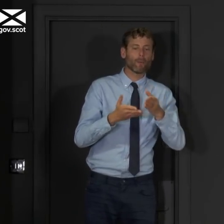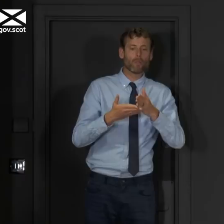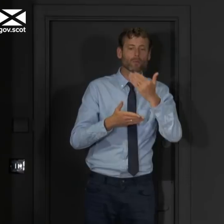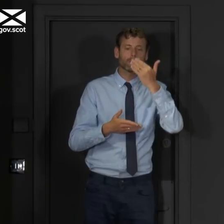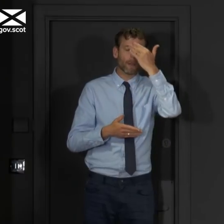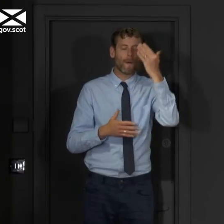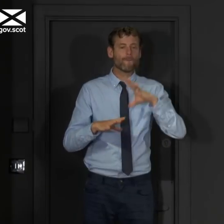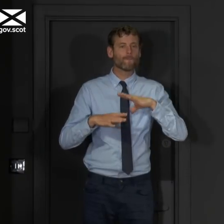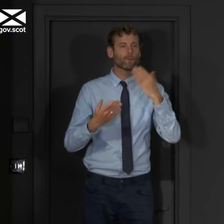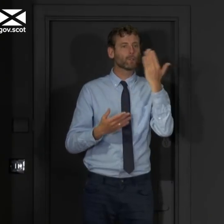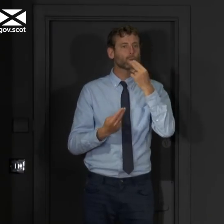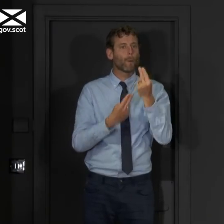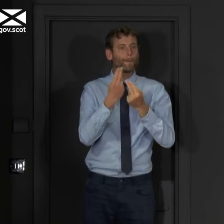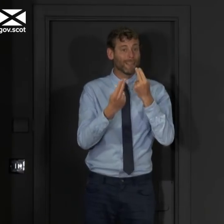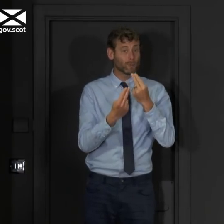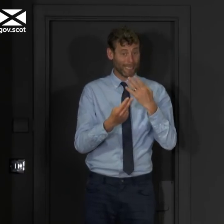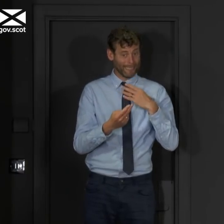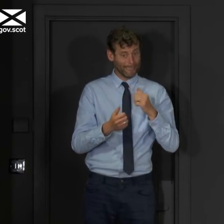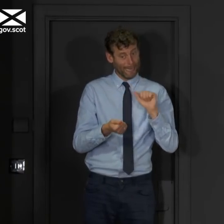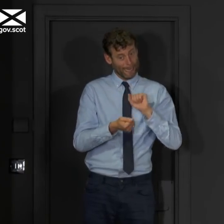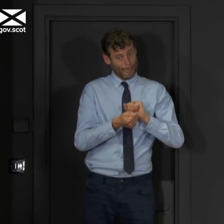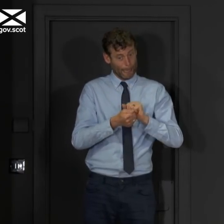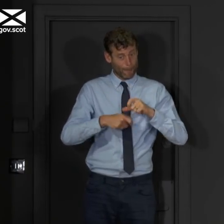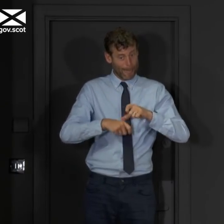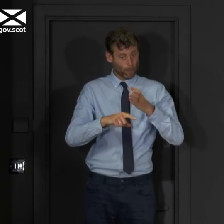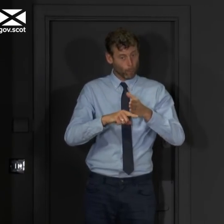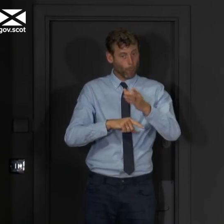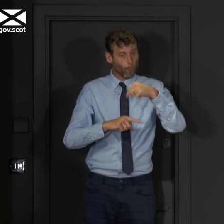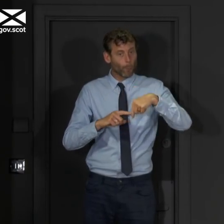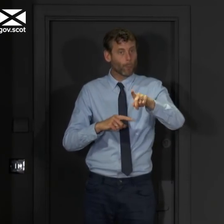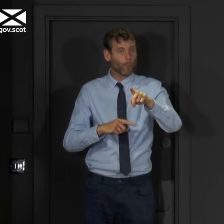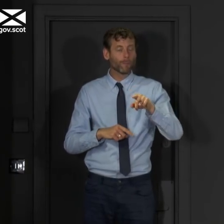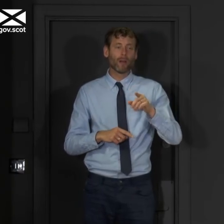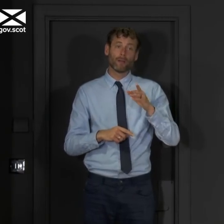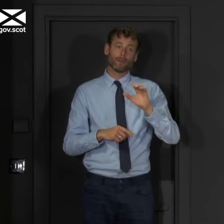for support like that. So these are local government responsibilities. In normal times,